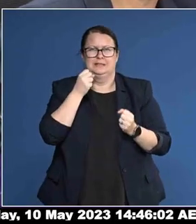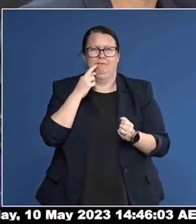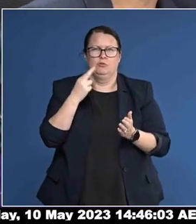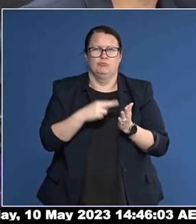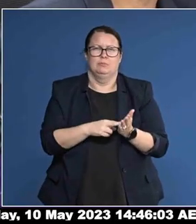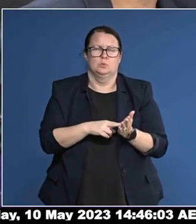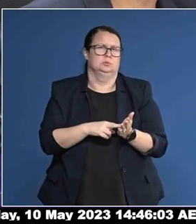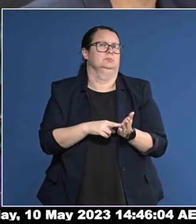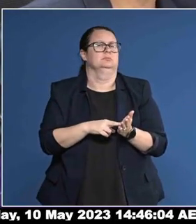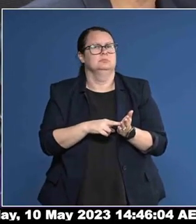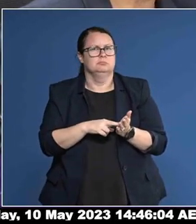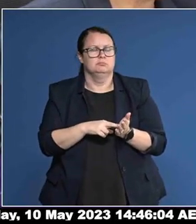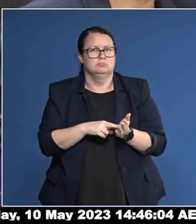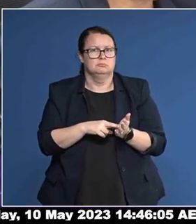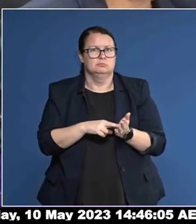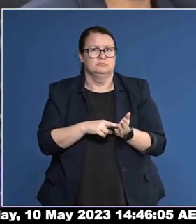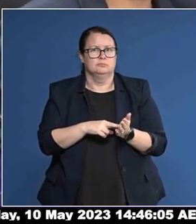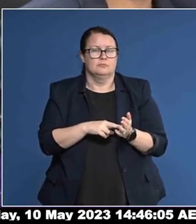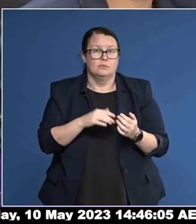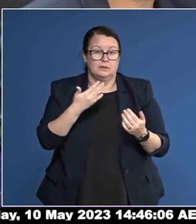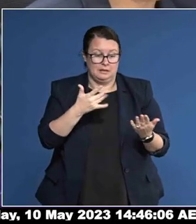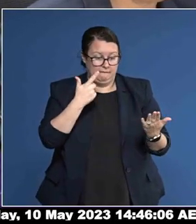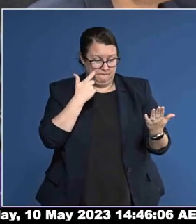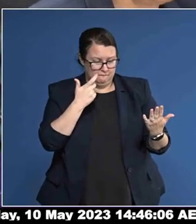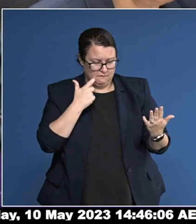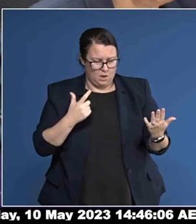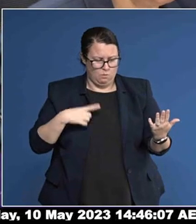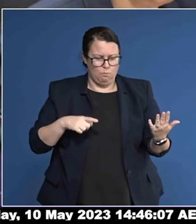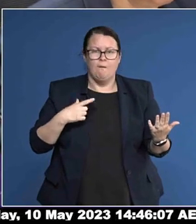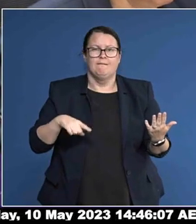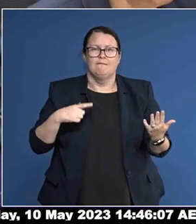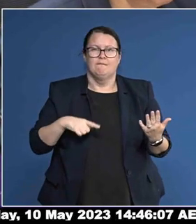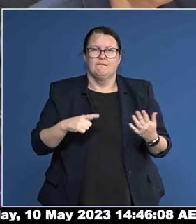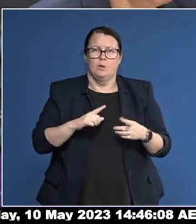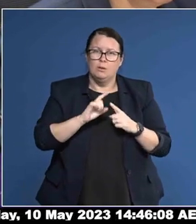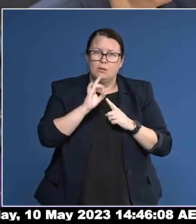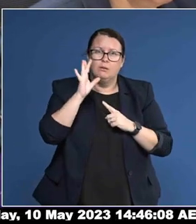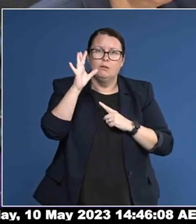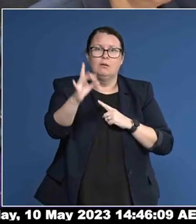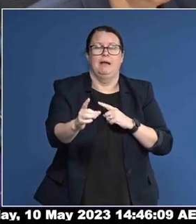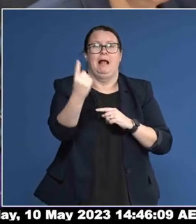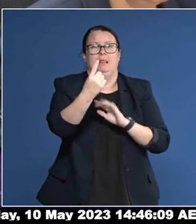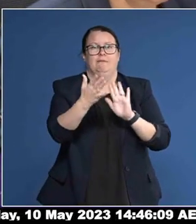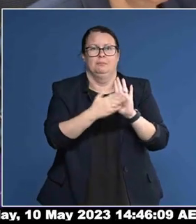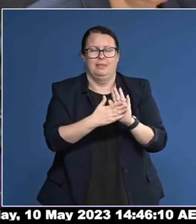Given the nature of the findings in your report, why did it take so long to present those findings to relevant Commonwealth agencies?